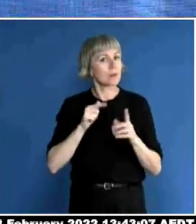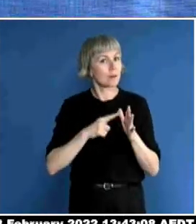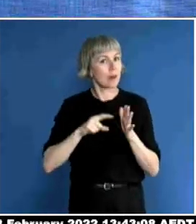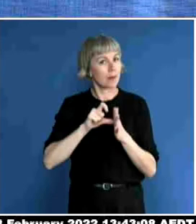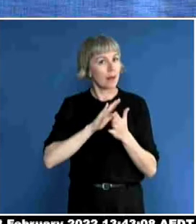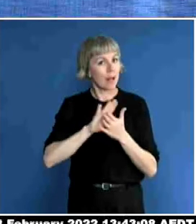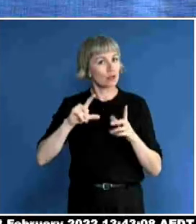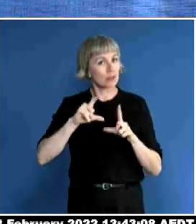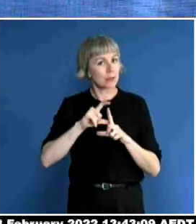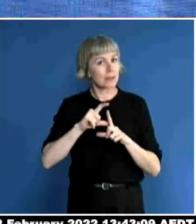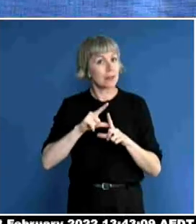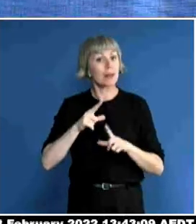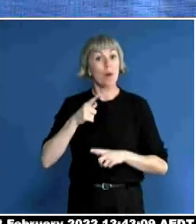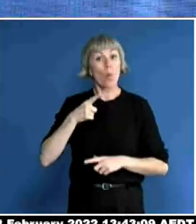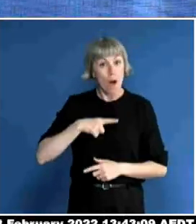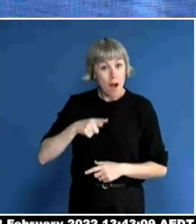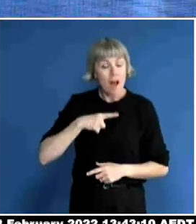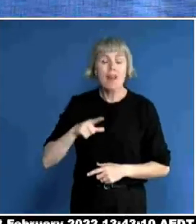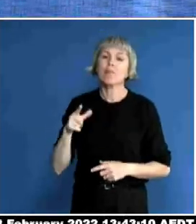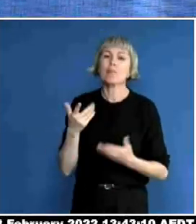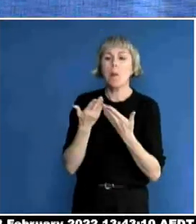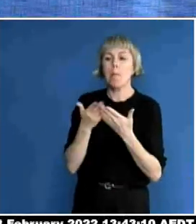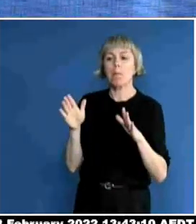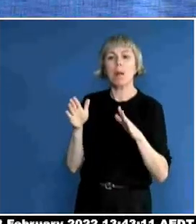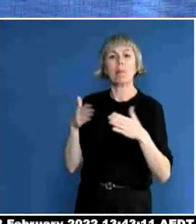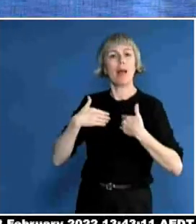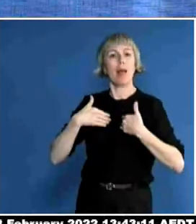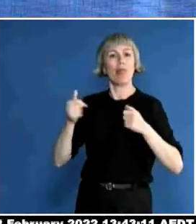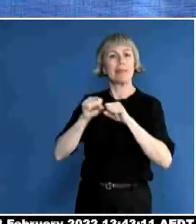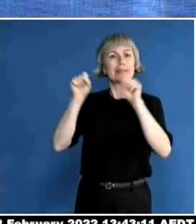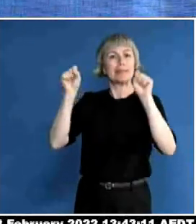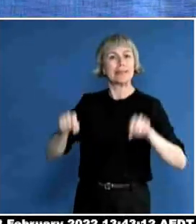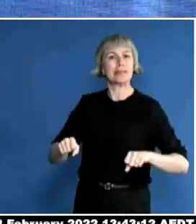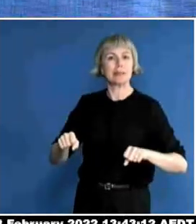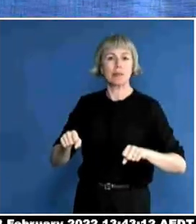It's not recognised, adult - sorry, adult ADHD.